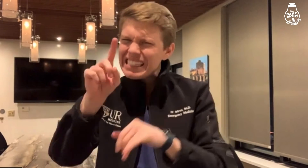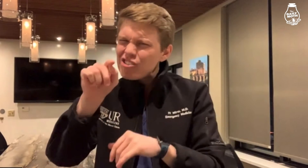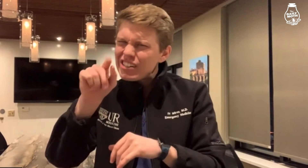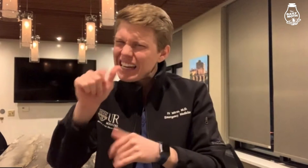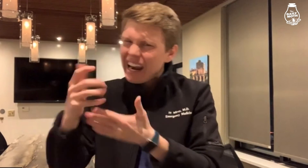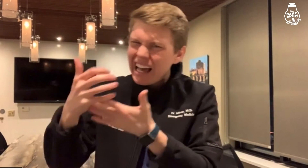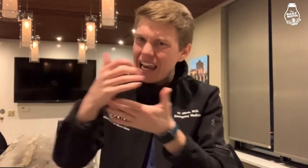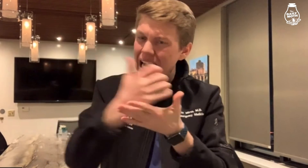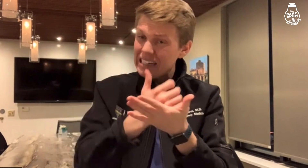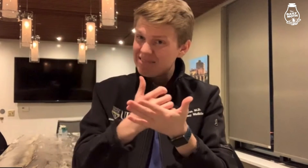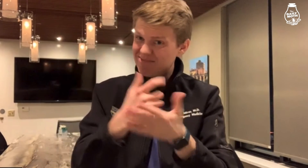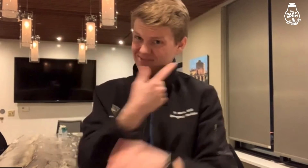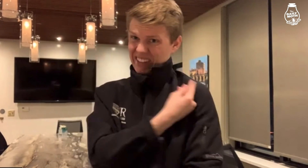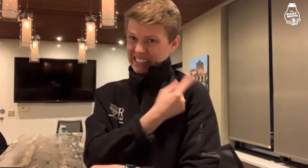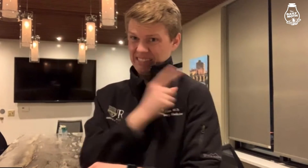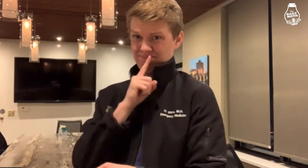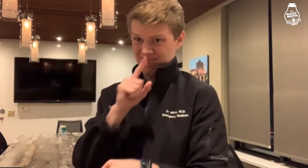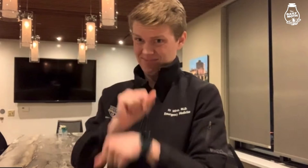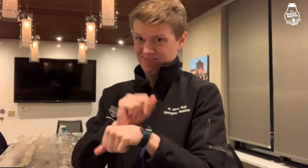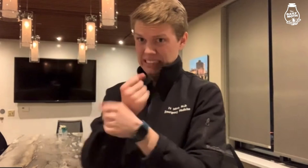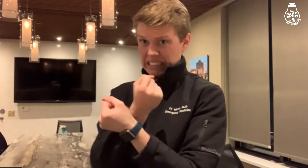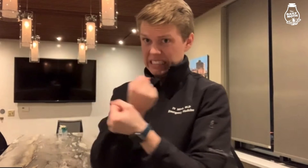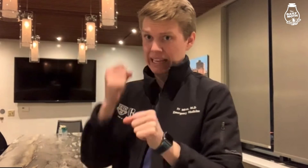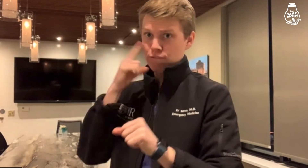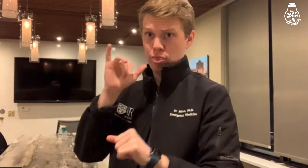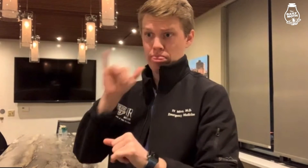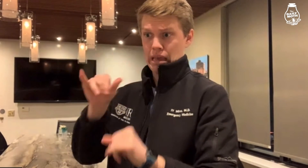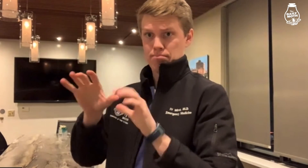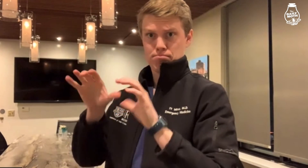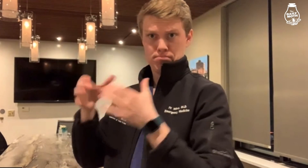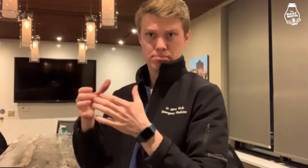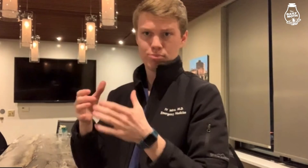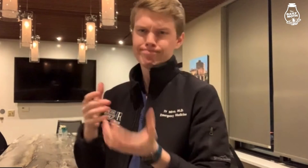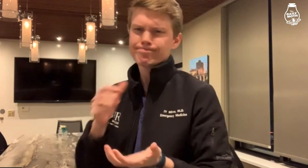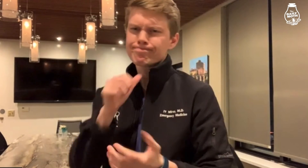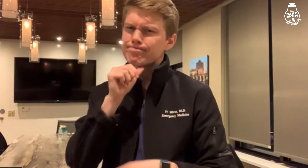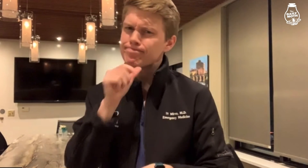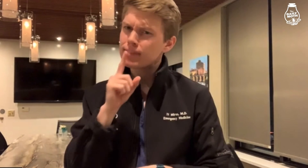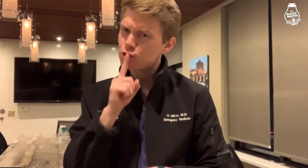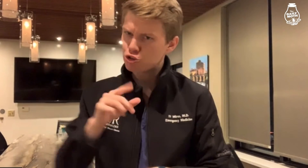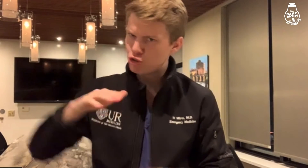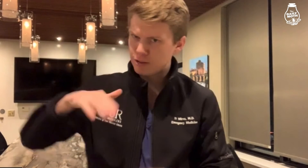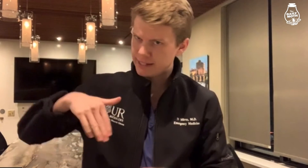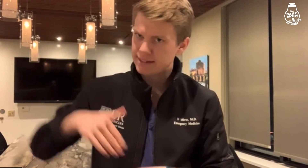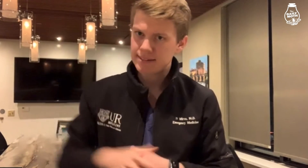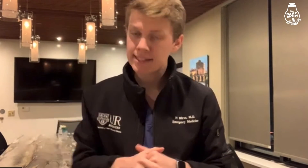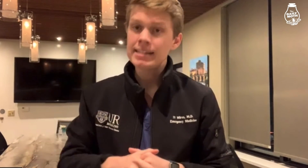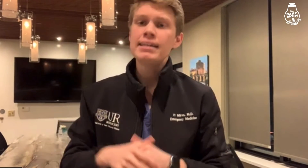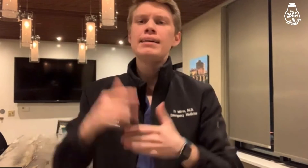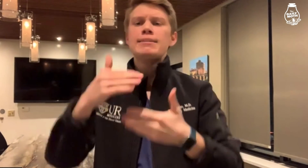We are still collecting data on if it's safe for this group. We're not sure yet.